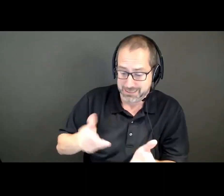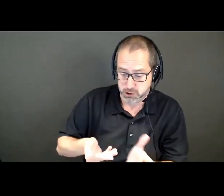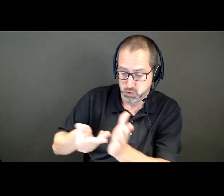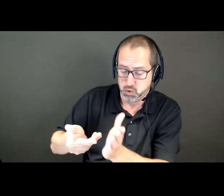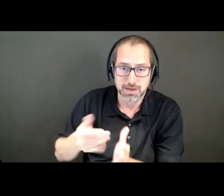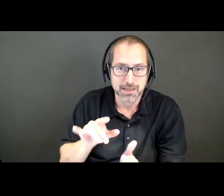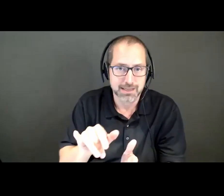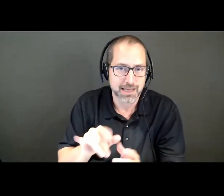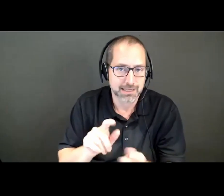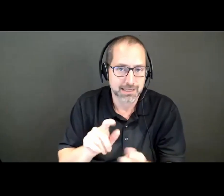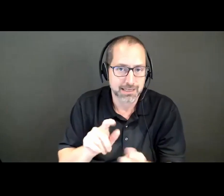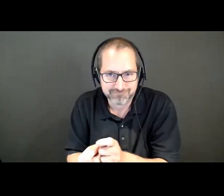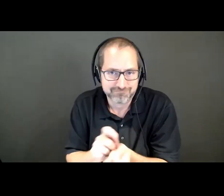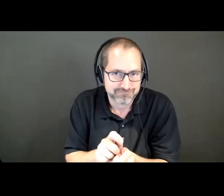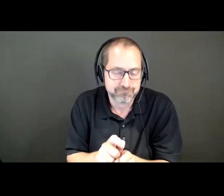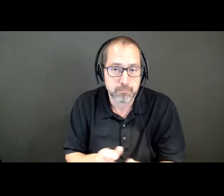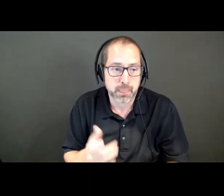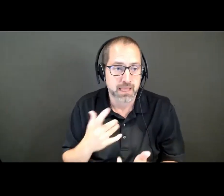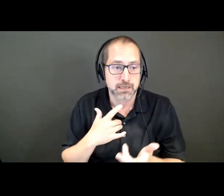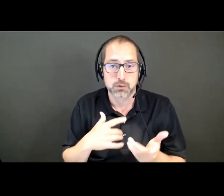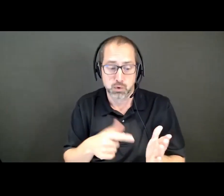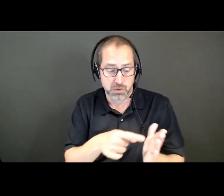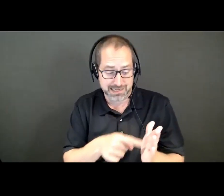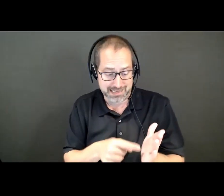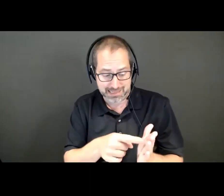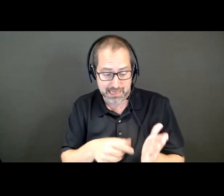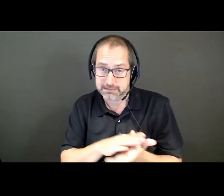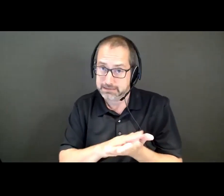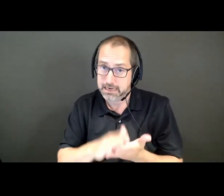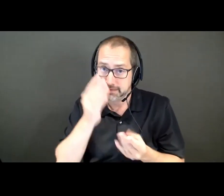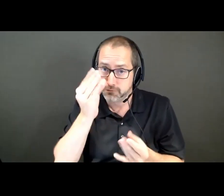this is what happened, but what could be the recommendation afterwards? In which direction